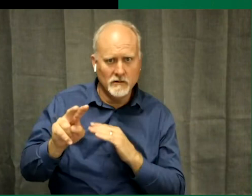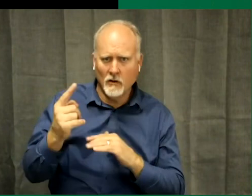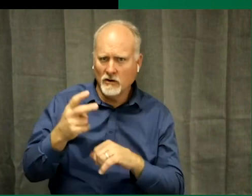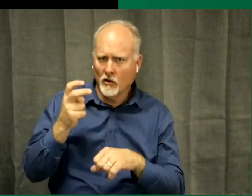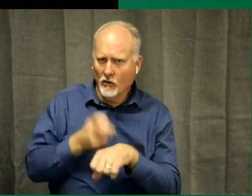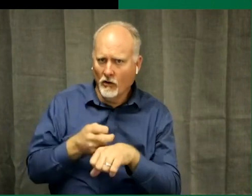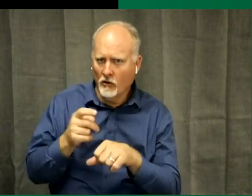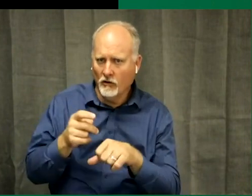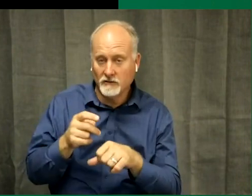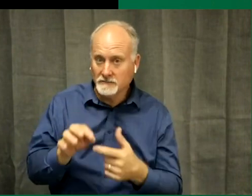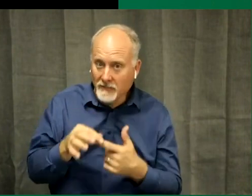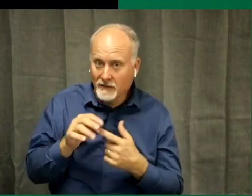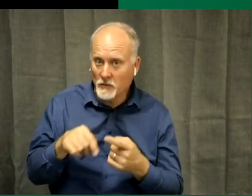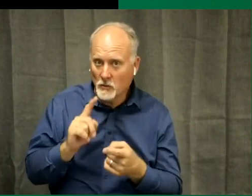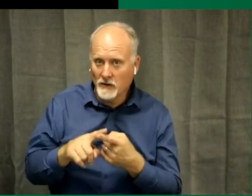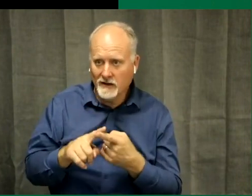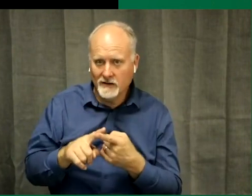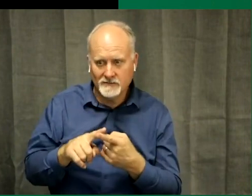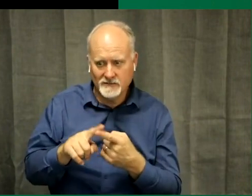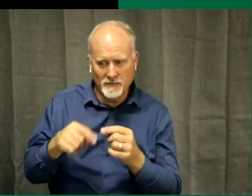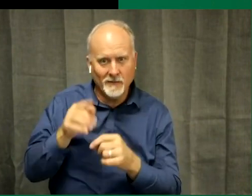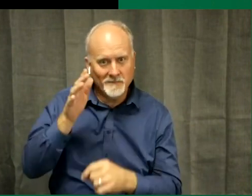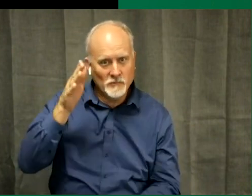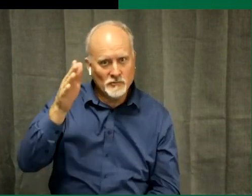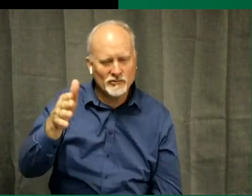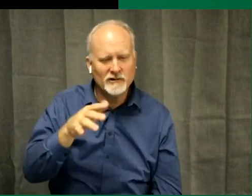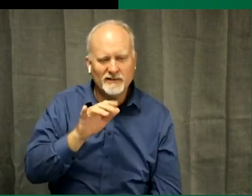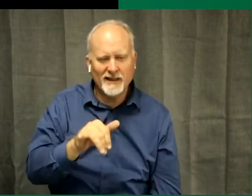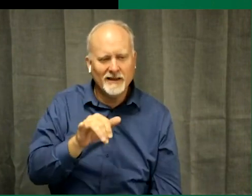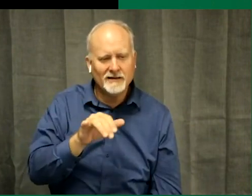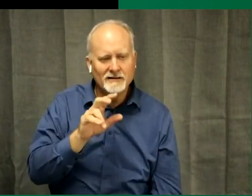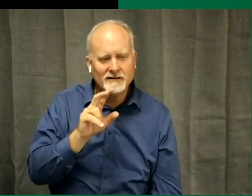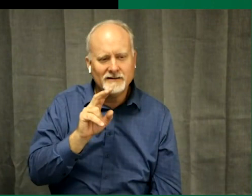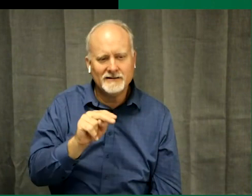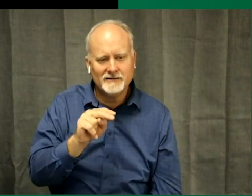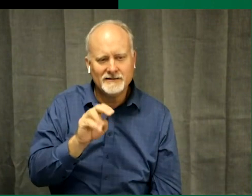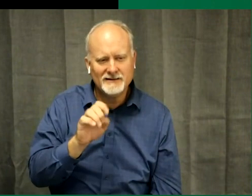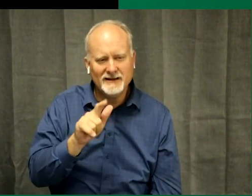this quote originally kind of came from niels bore for those of you in chemistry and physics